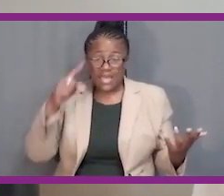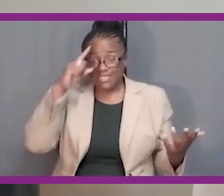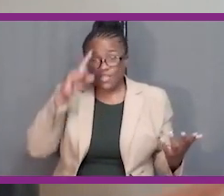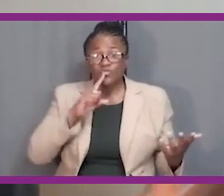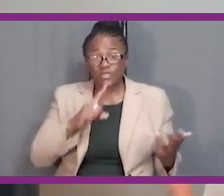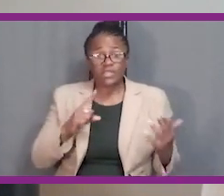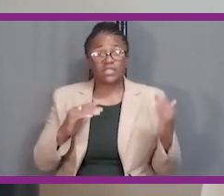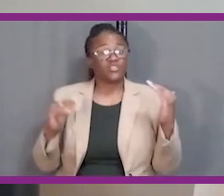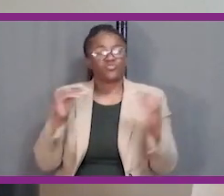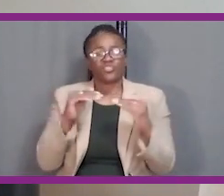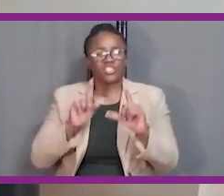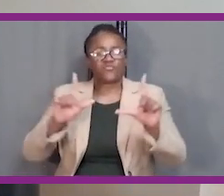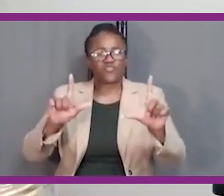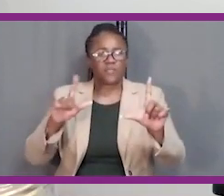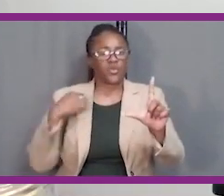desperately need within our community. Mia Mingus: